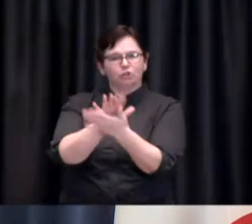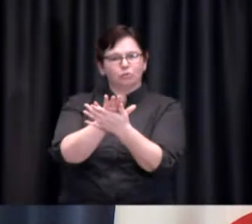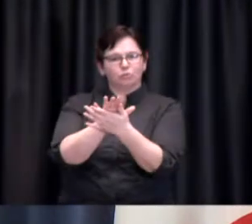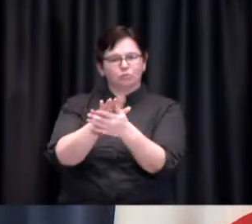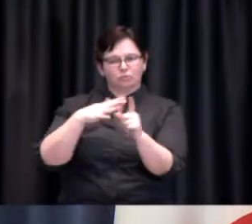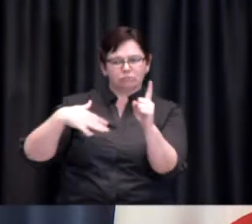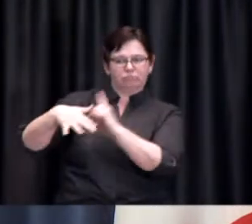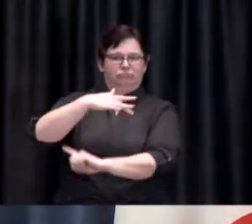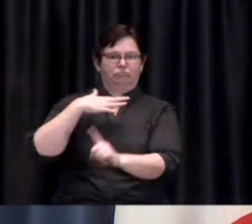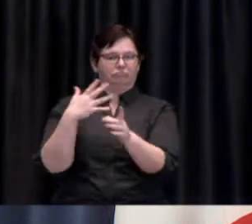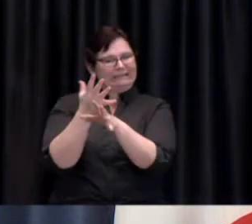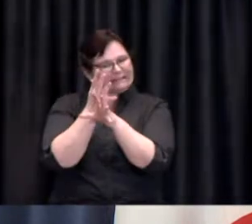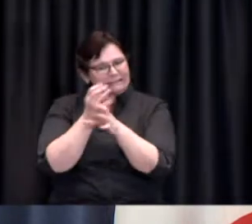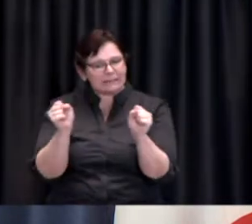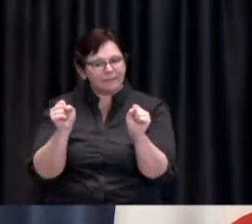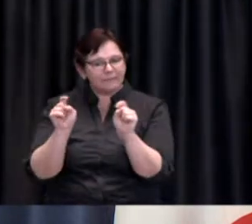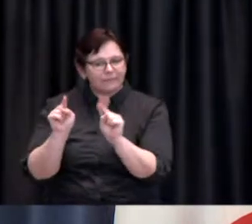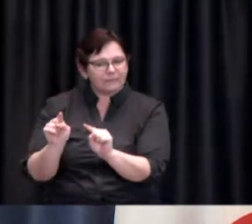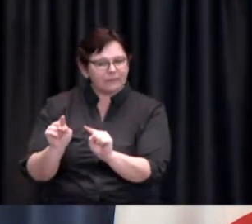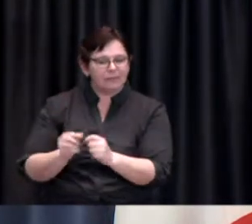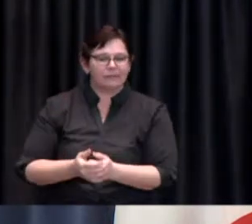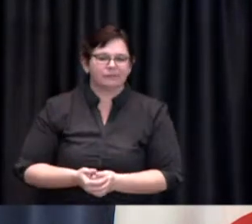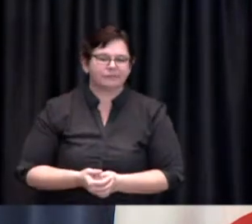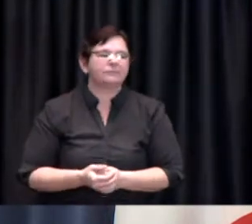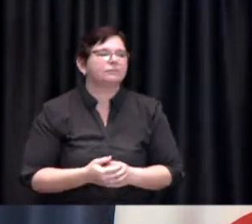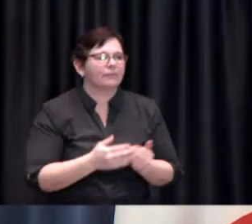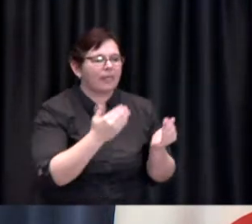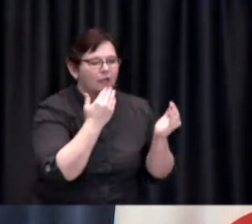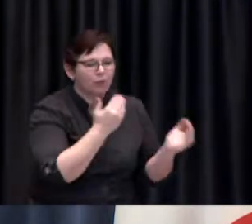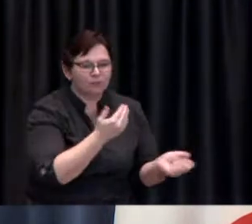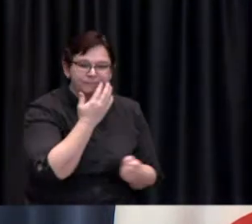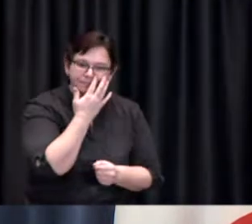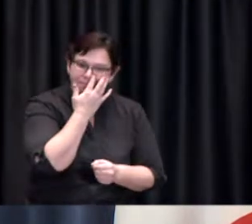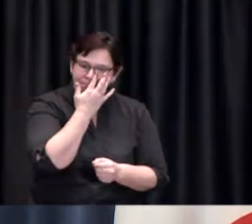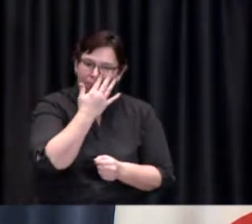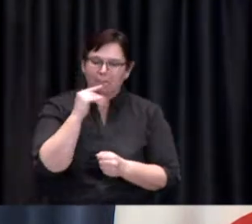Brad: Okay thank you we'll go next to Bryan Passifiume from the Toronto Sun. Go ahead Bryan.